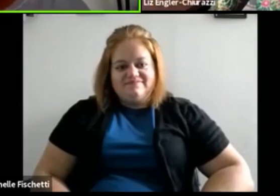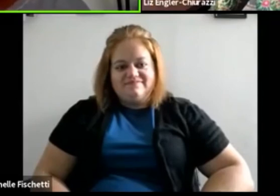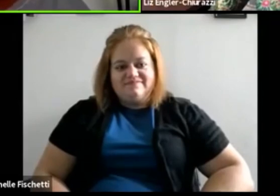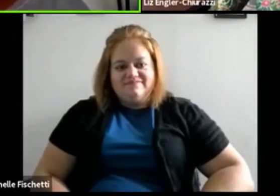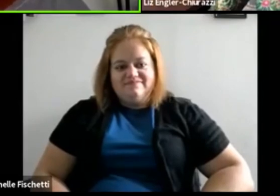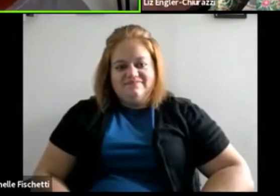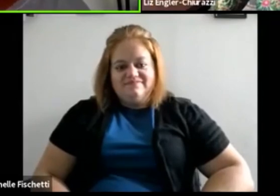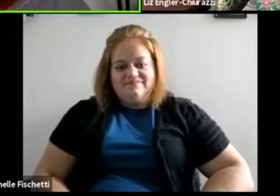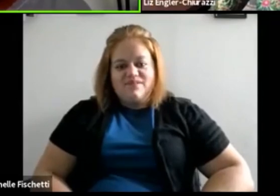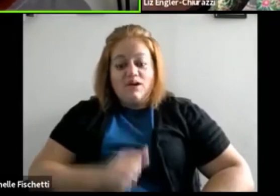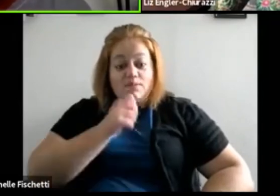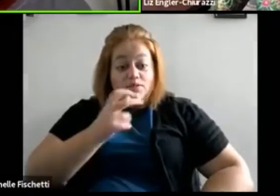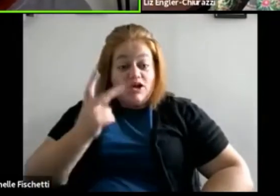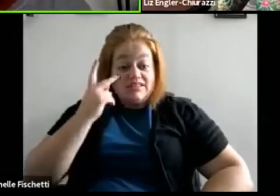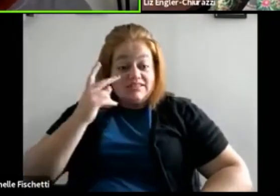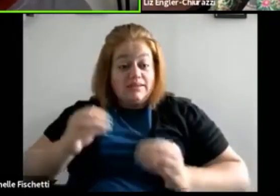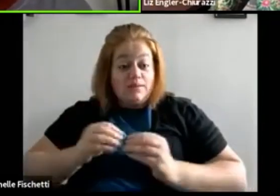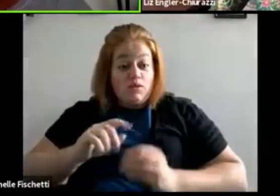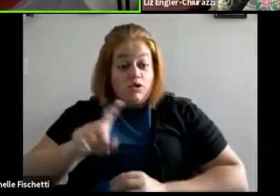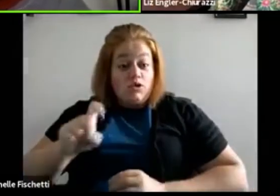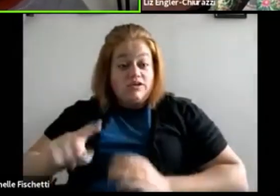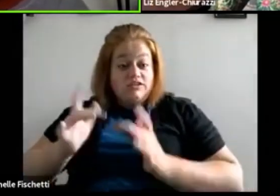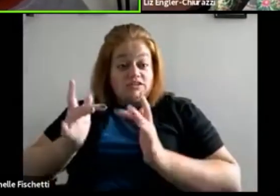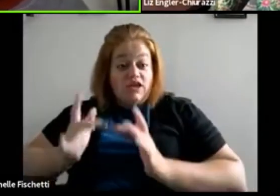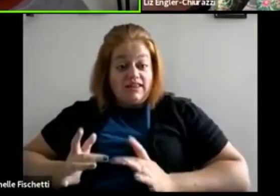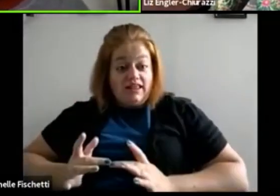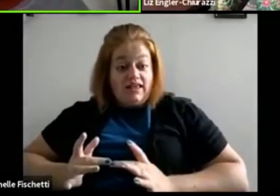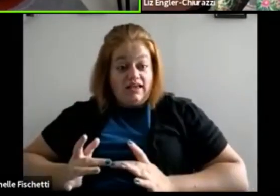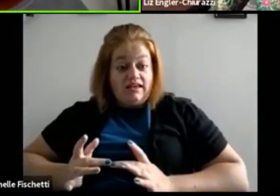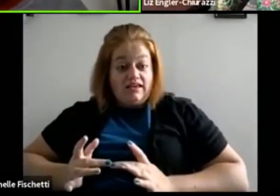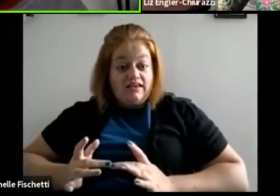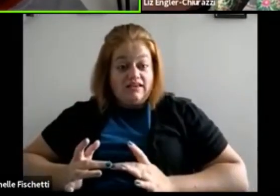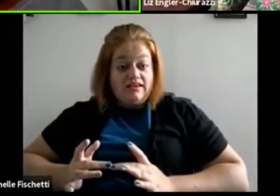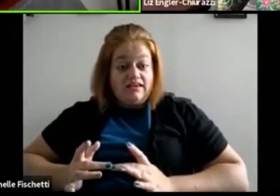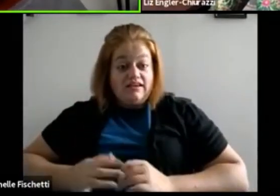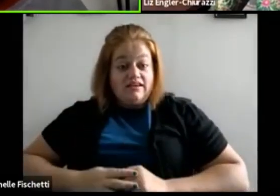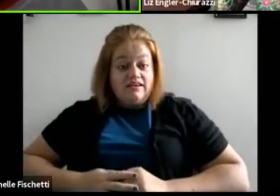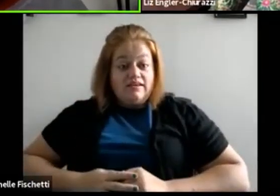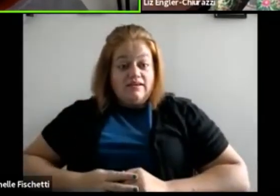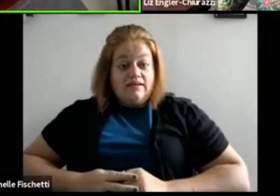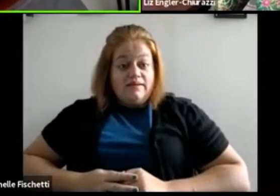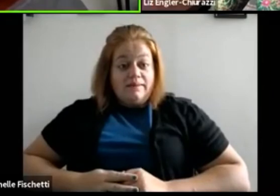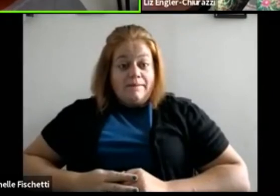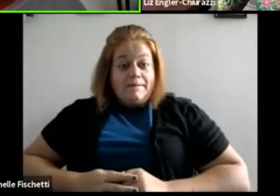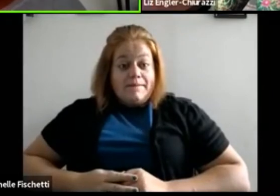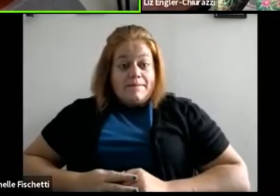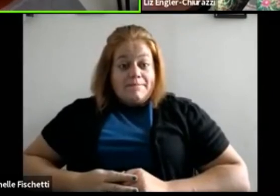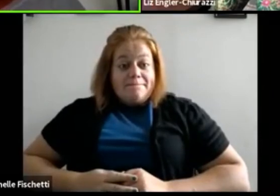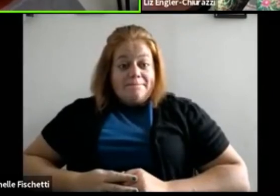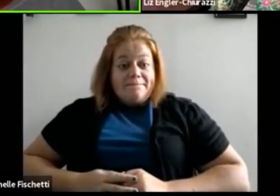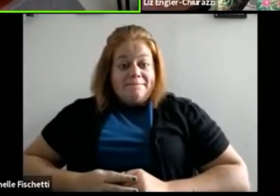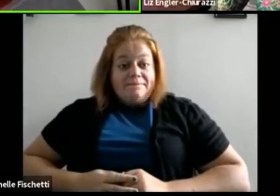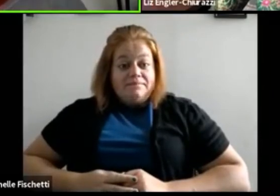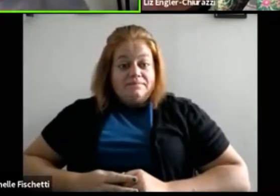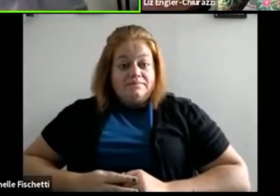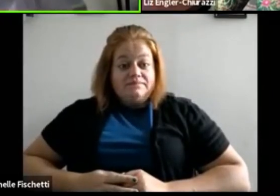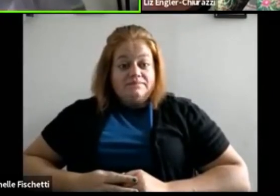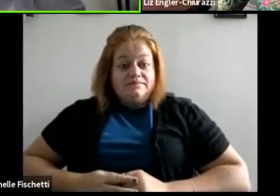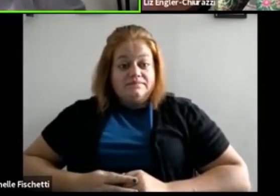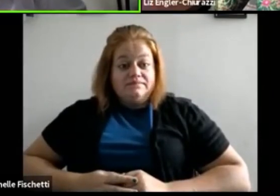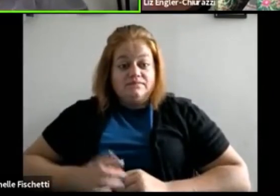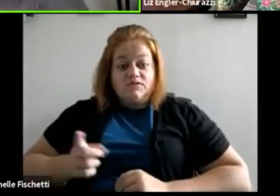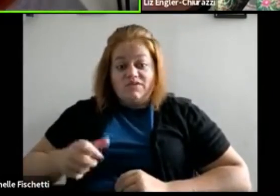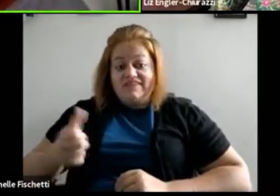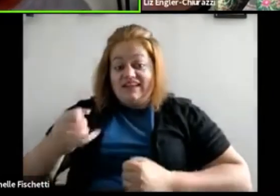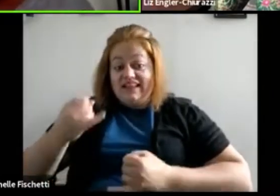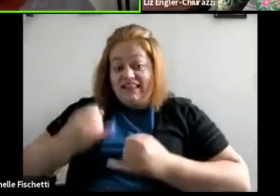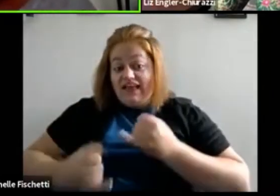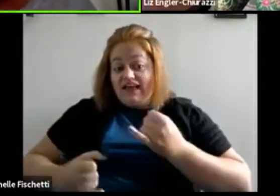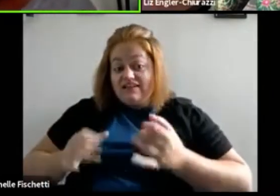any questions right now but I wanted to know if you have any last words or any